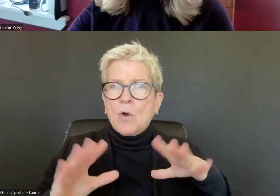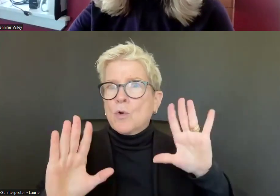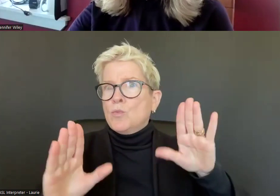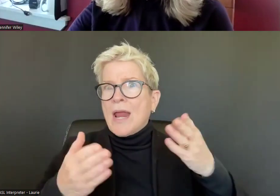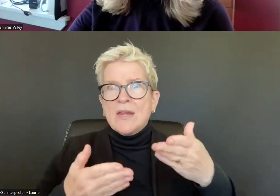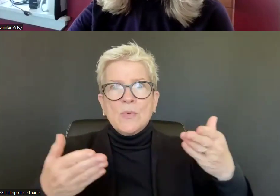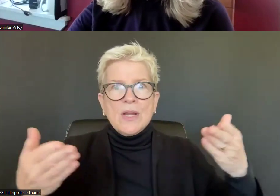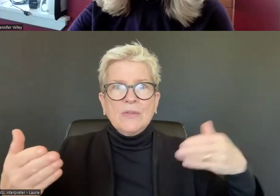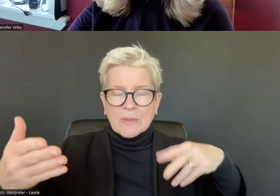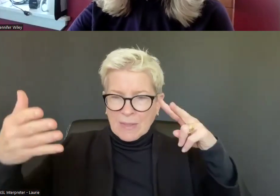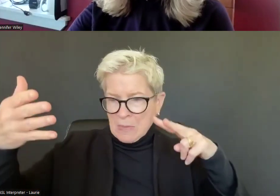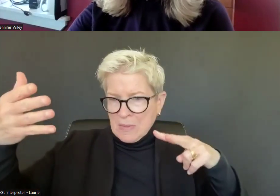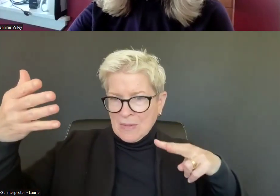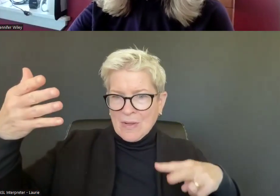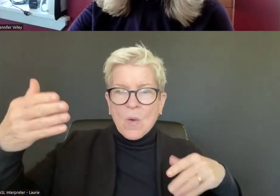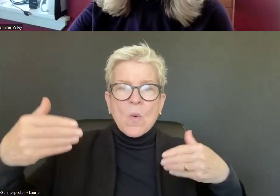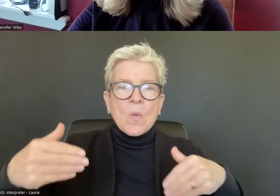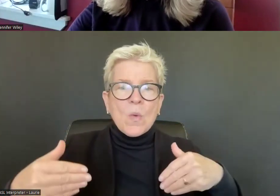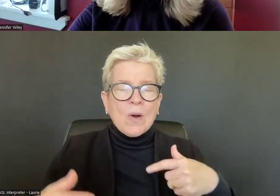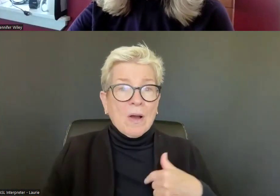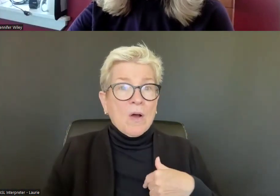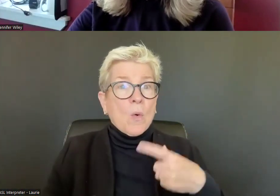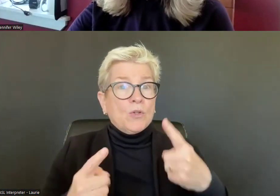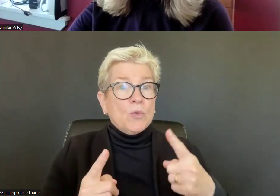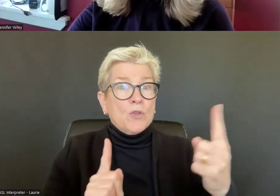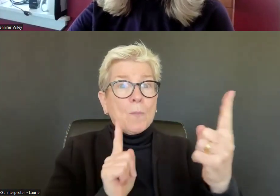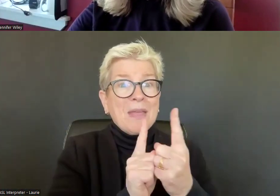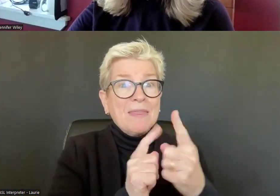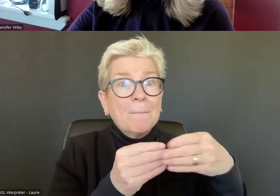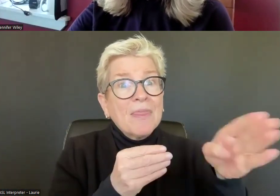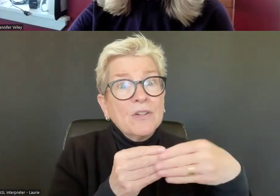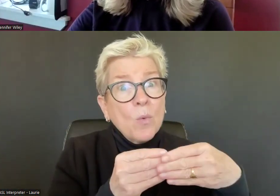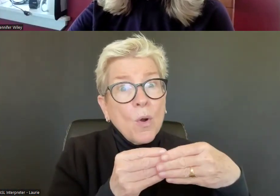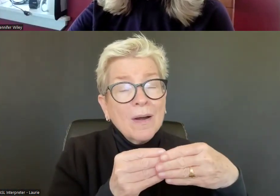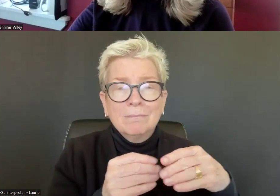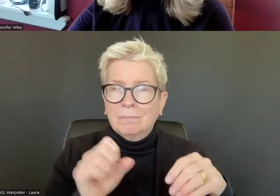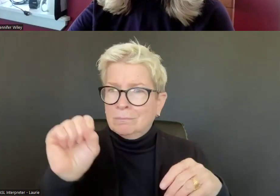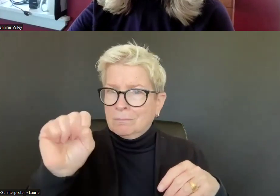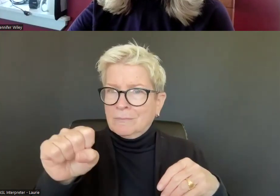about hey are they welcomed at the door? And when they move through the space,